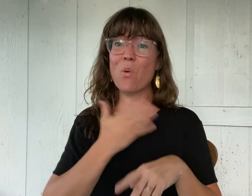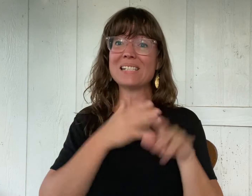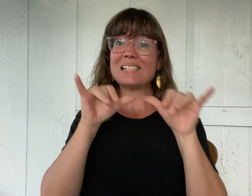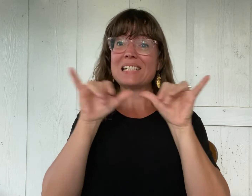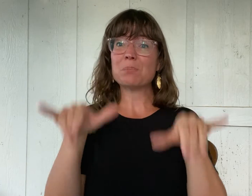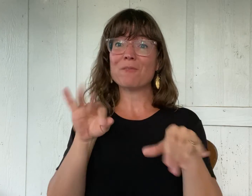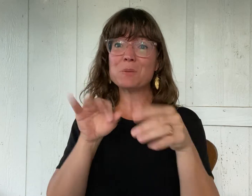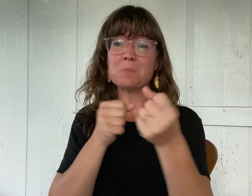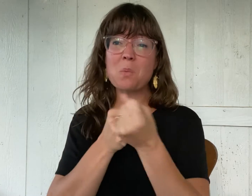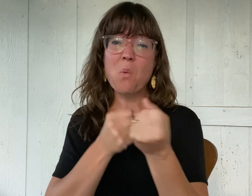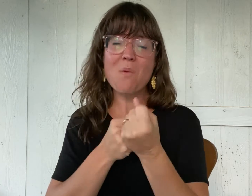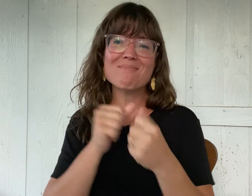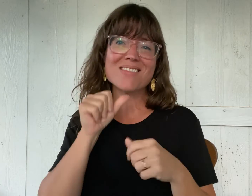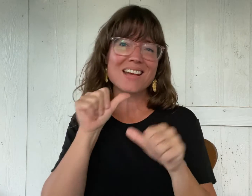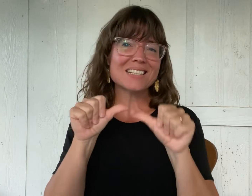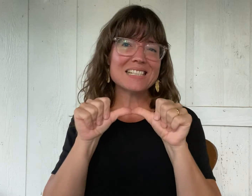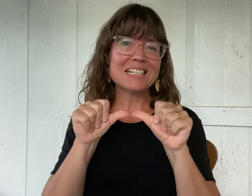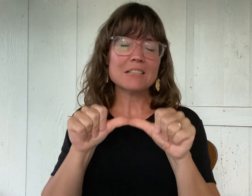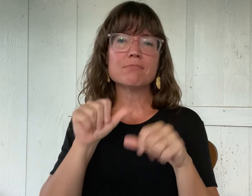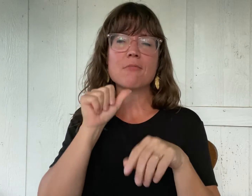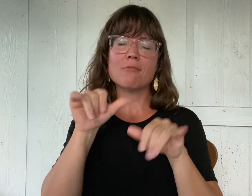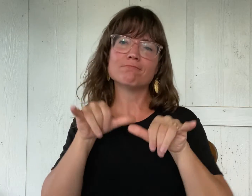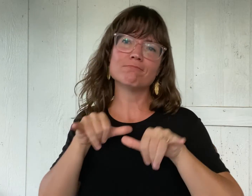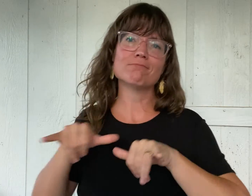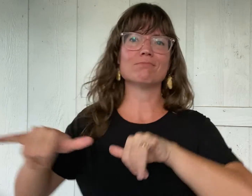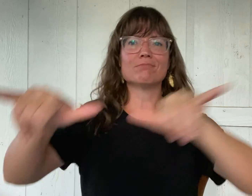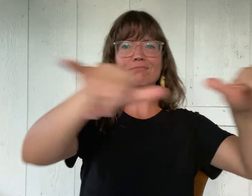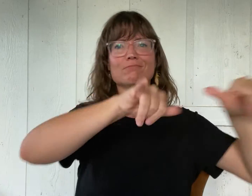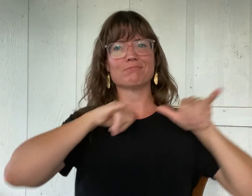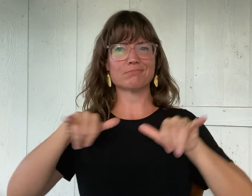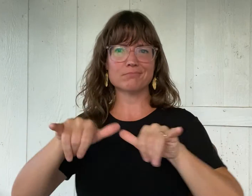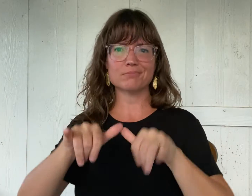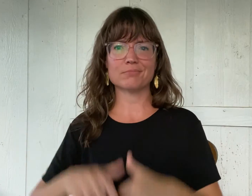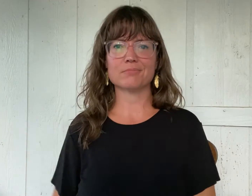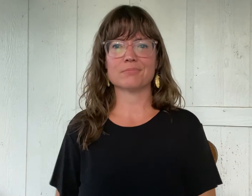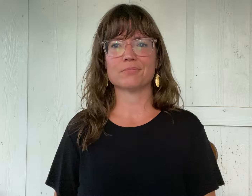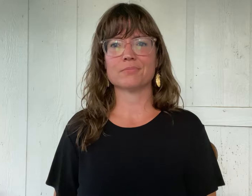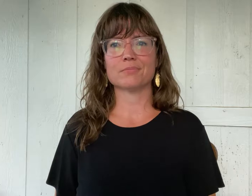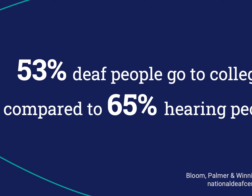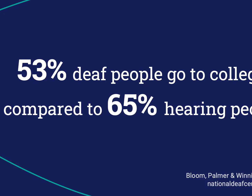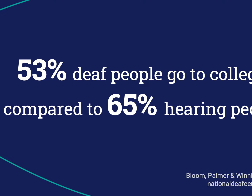As deaf people, many of our systems of support are not consistent nor robust.